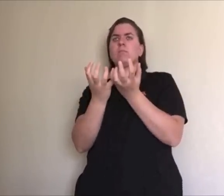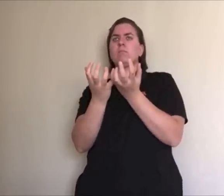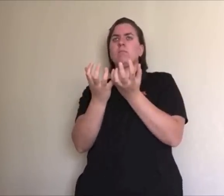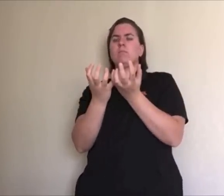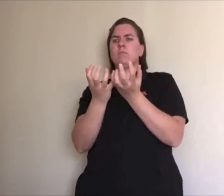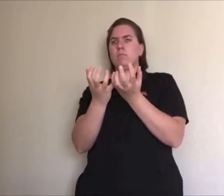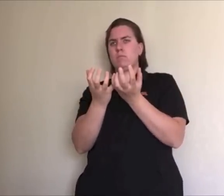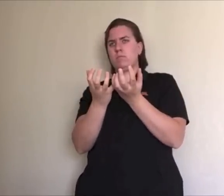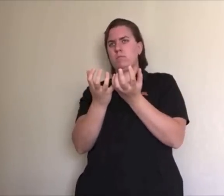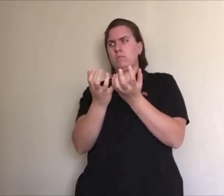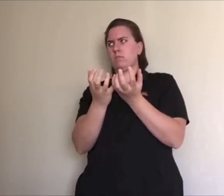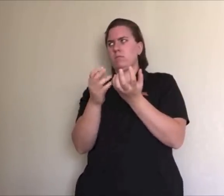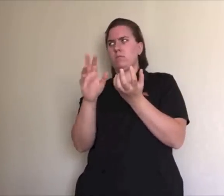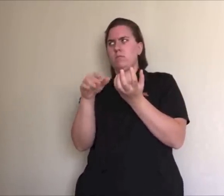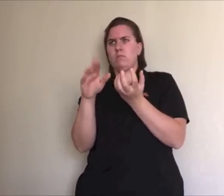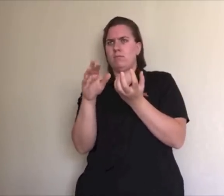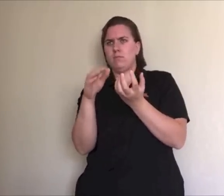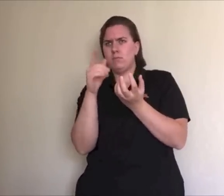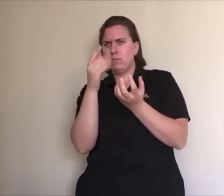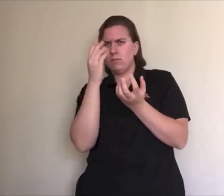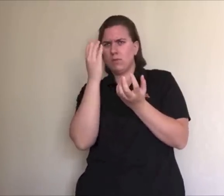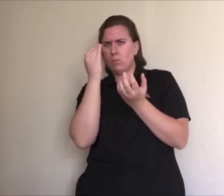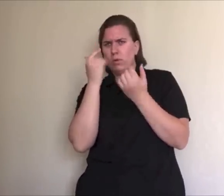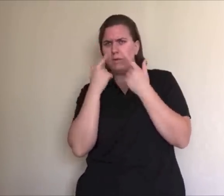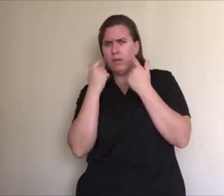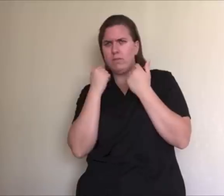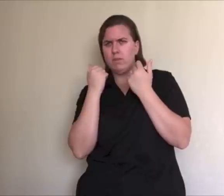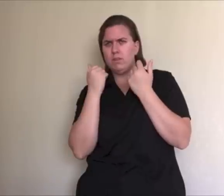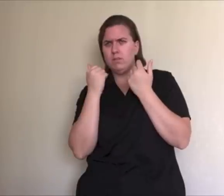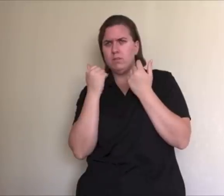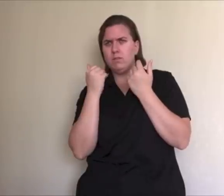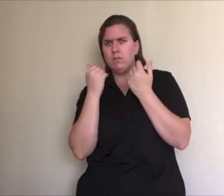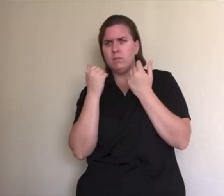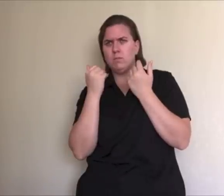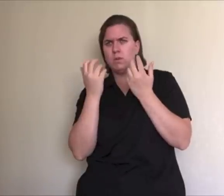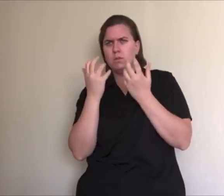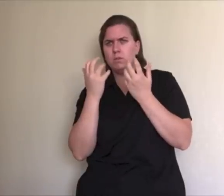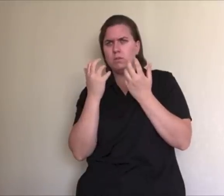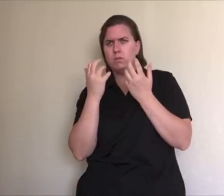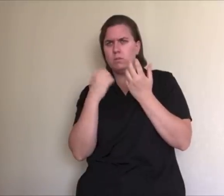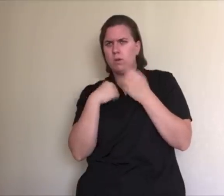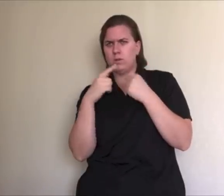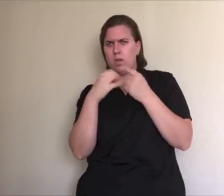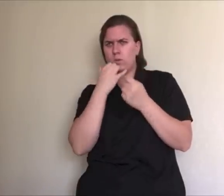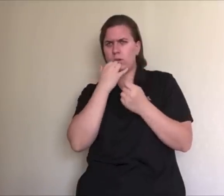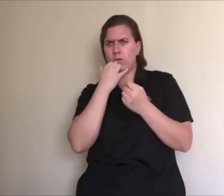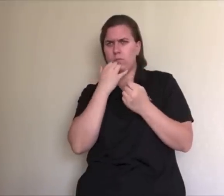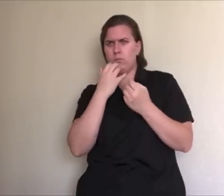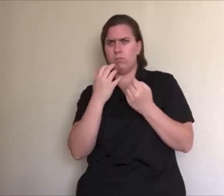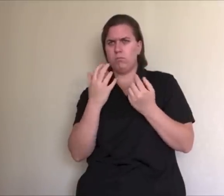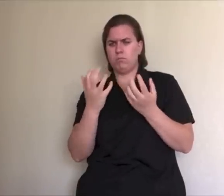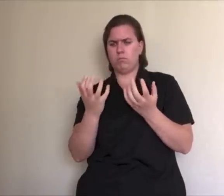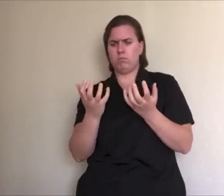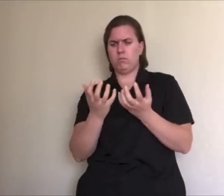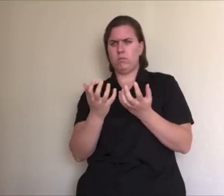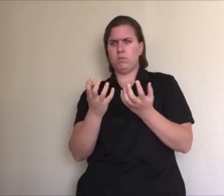(demonstrates sign for BALLS as in testicles) Terp: Why are you laughing? What, did I sign it wrong? (signs BALLS)